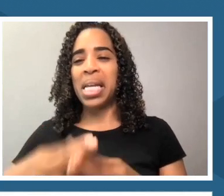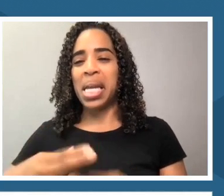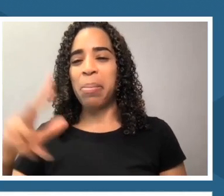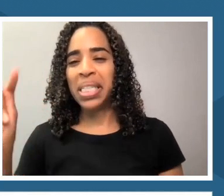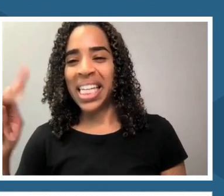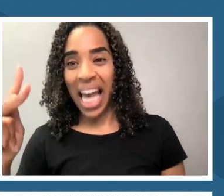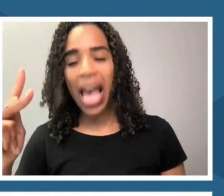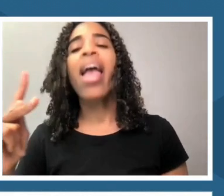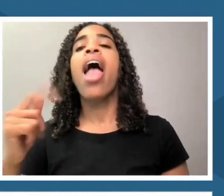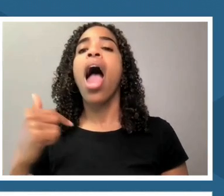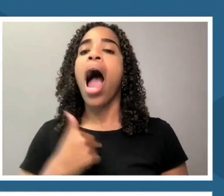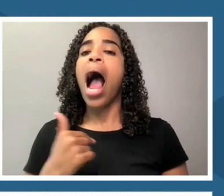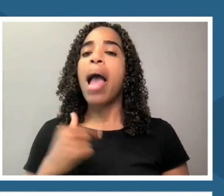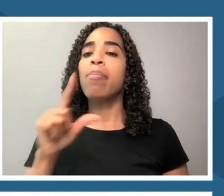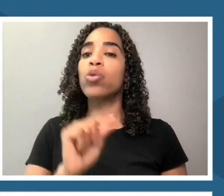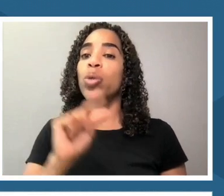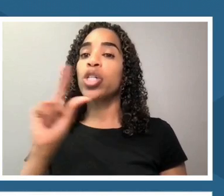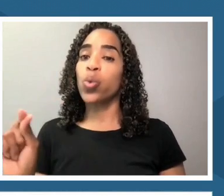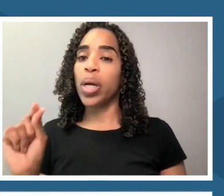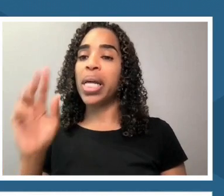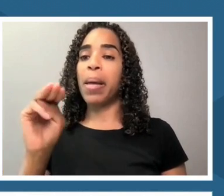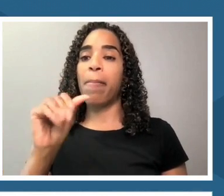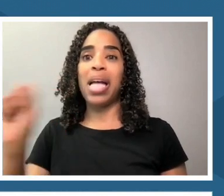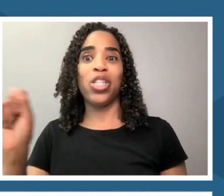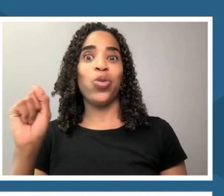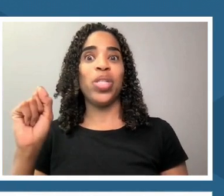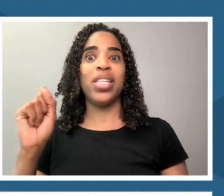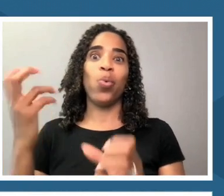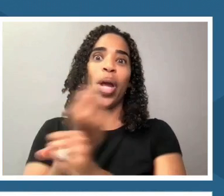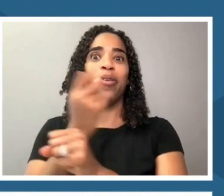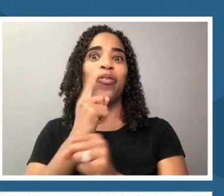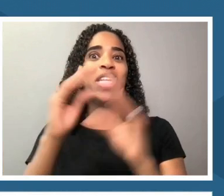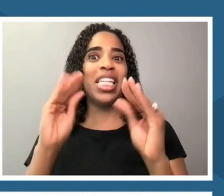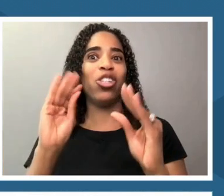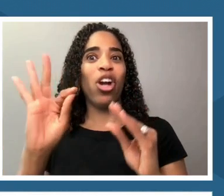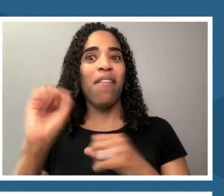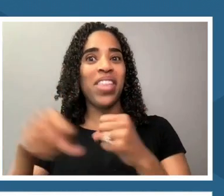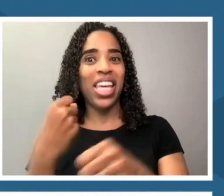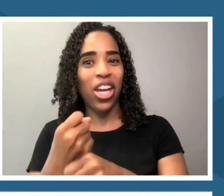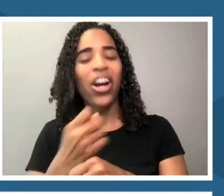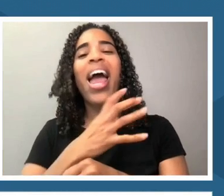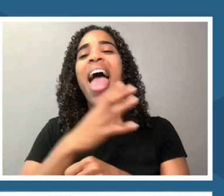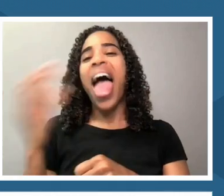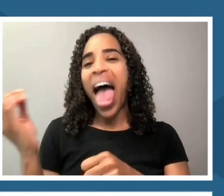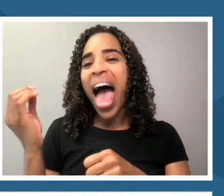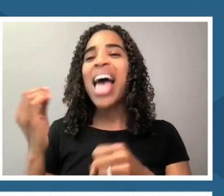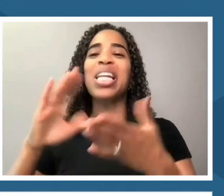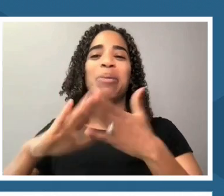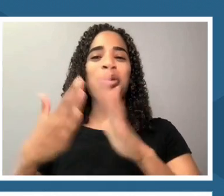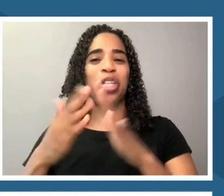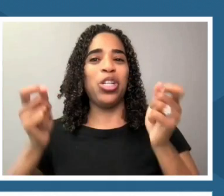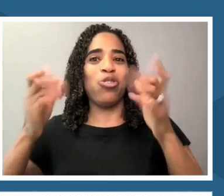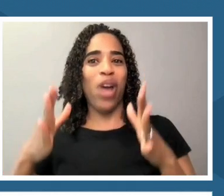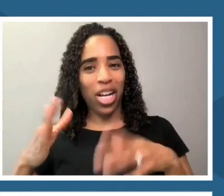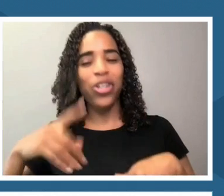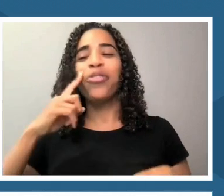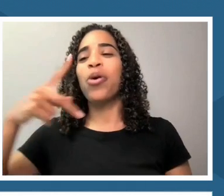the 2020 massachusetts teacher of the year the professional learning director of community events at panorama